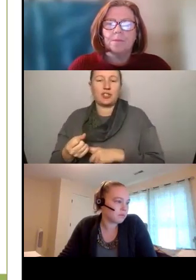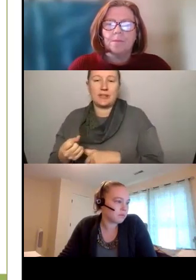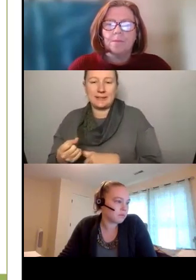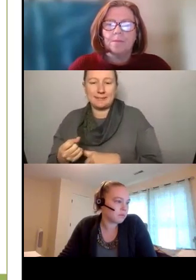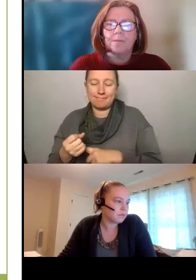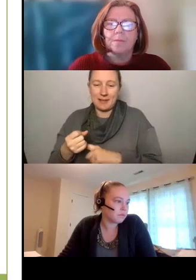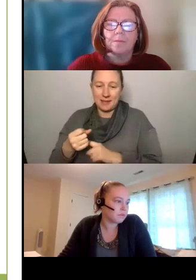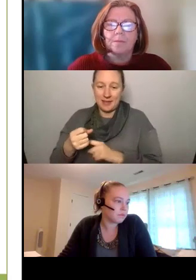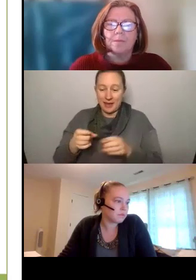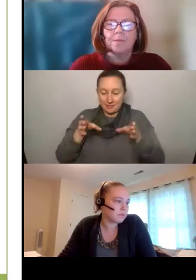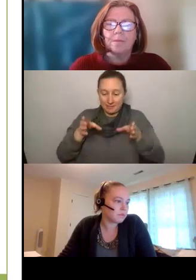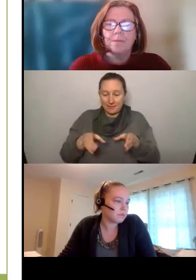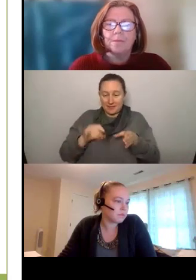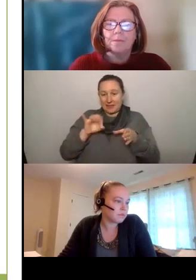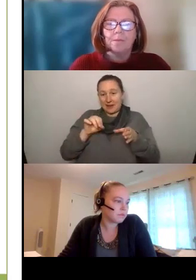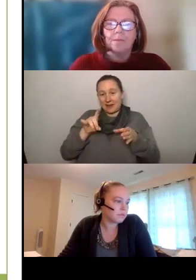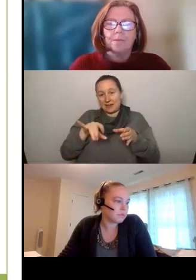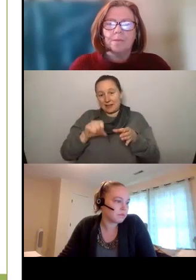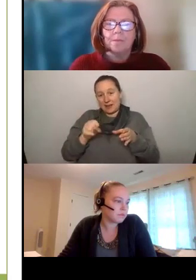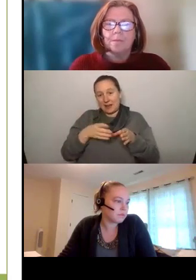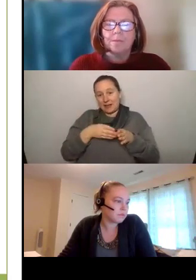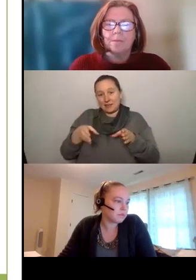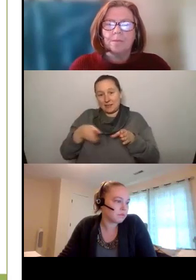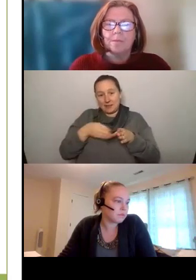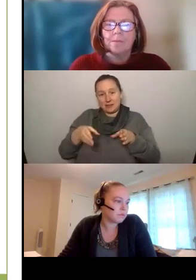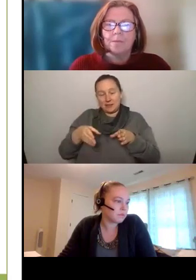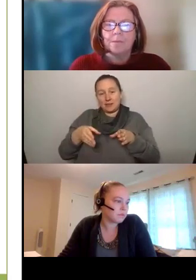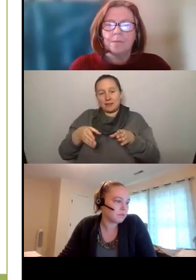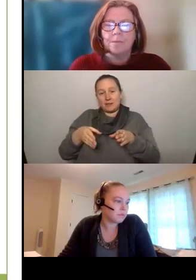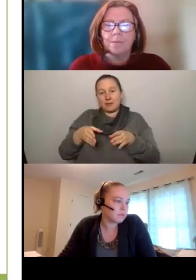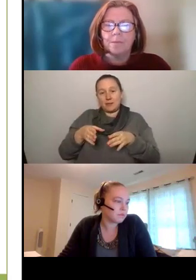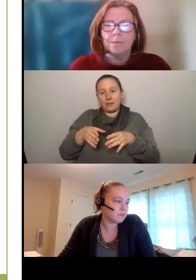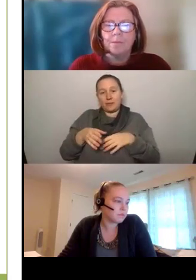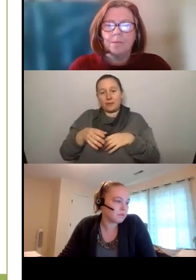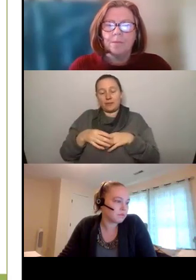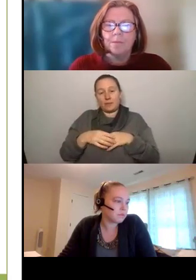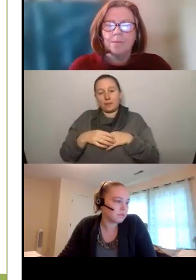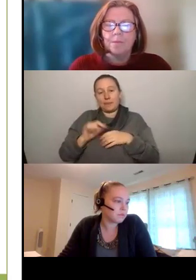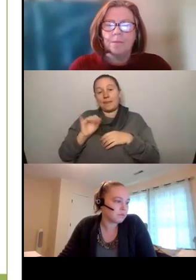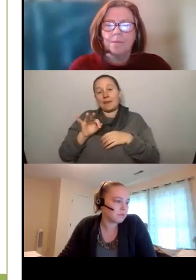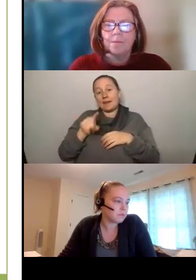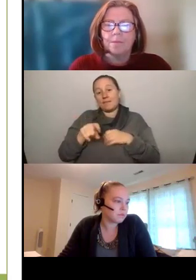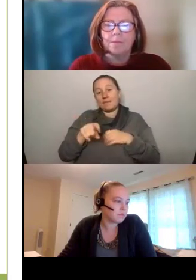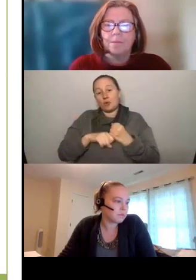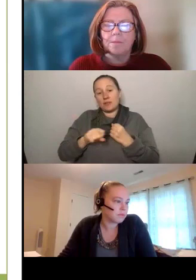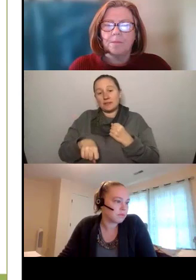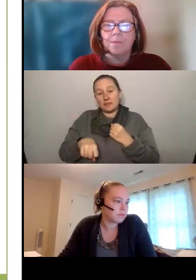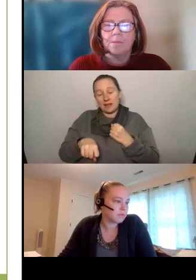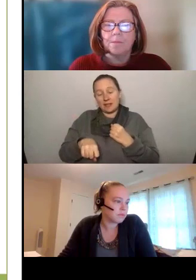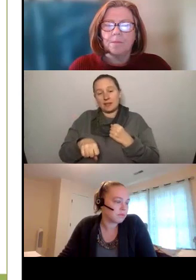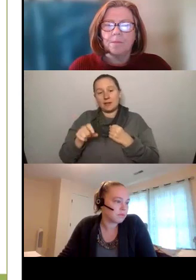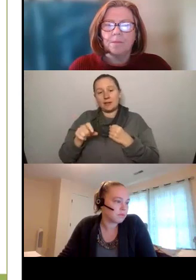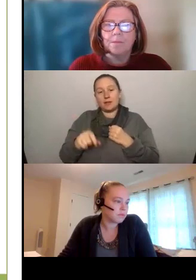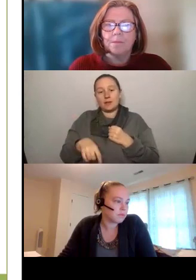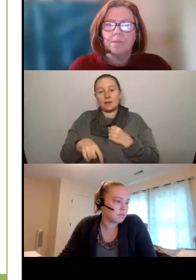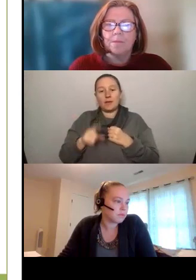If you extend it at that 90 day marker for anywhere from 1 to 12 months,